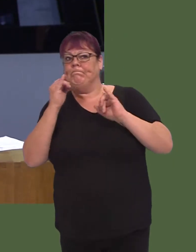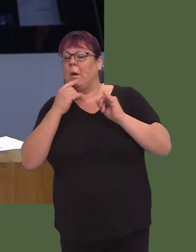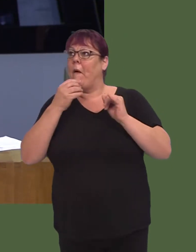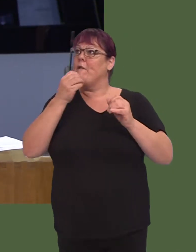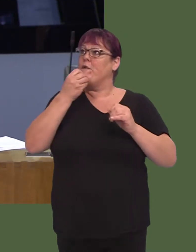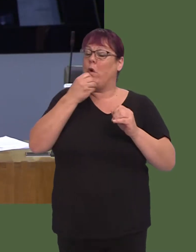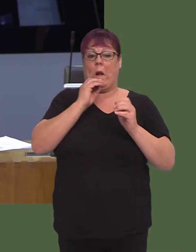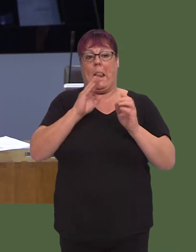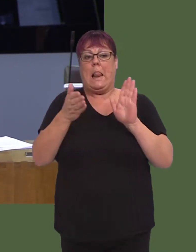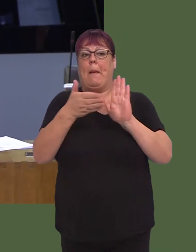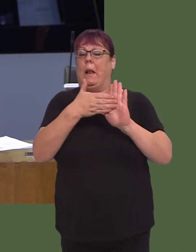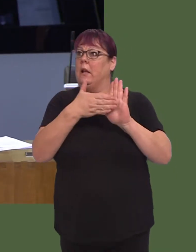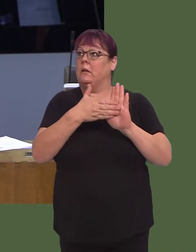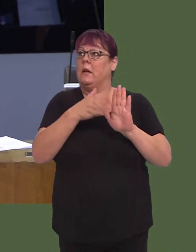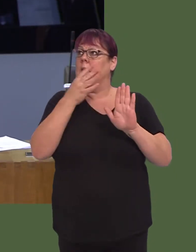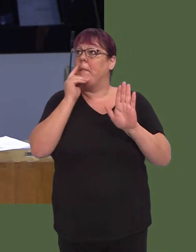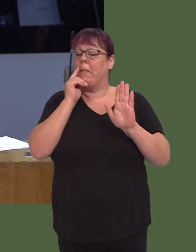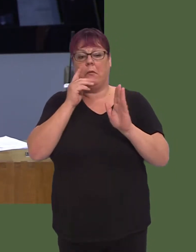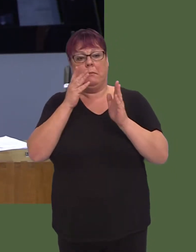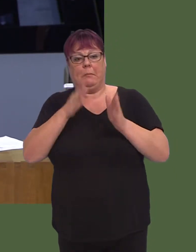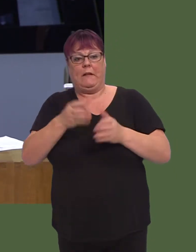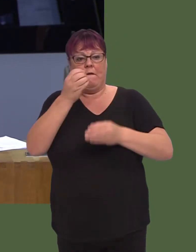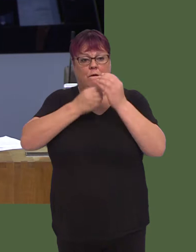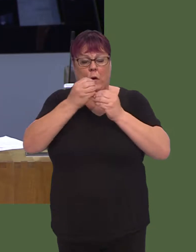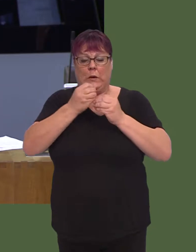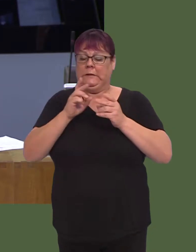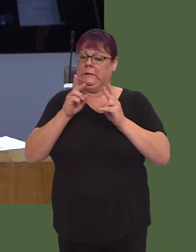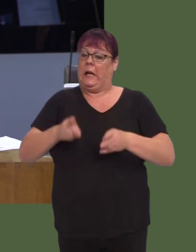As you will be aware, there have been some tragic cases where people have died, quite